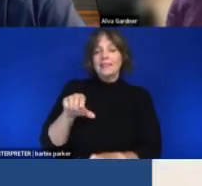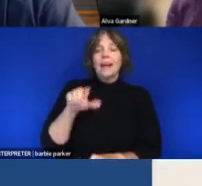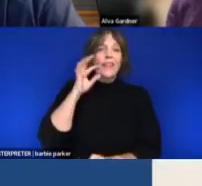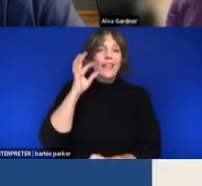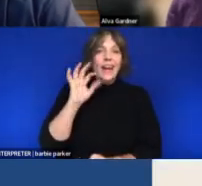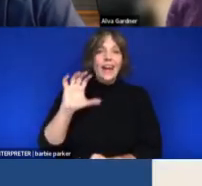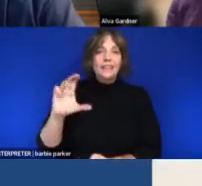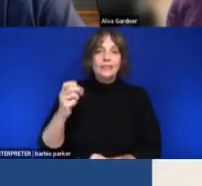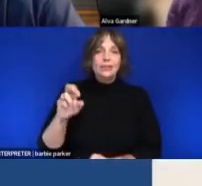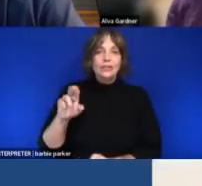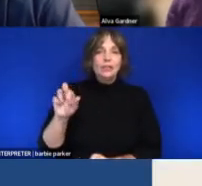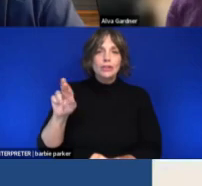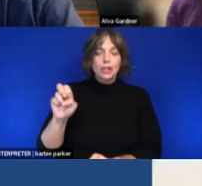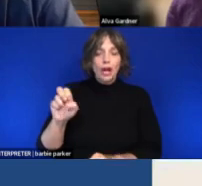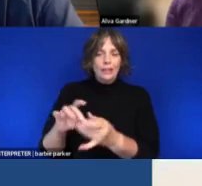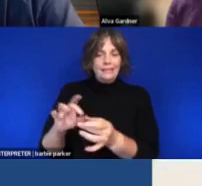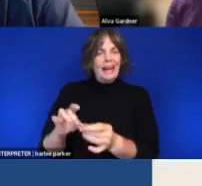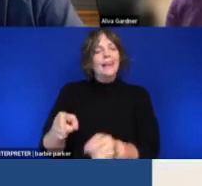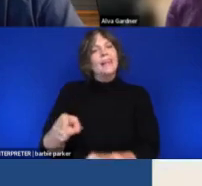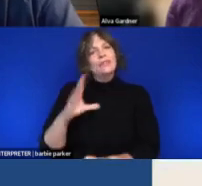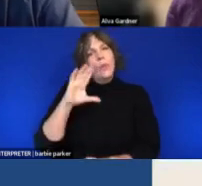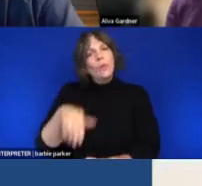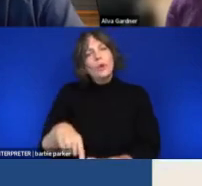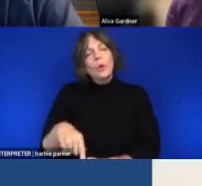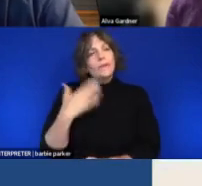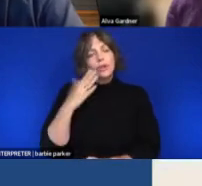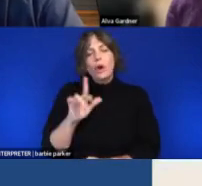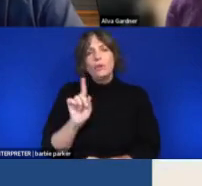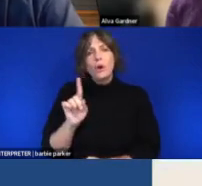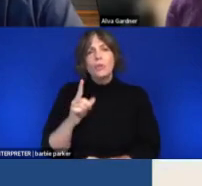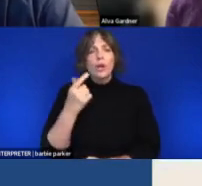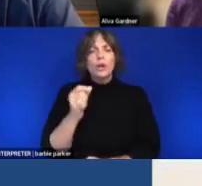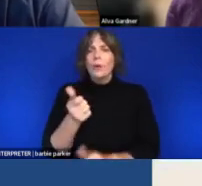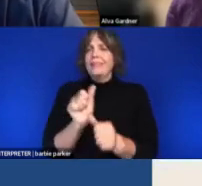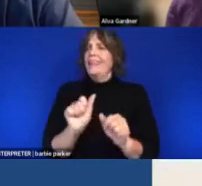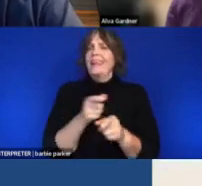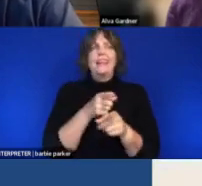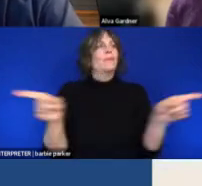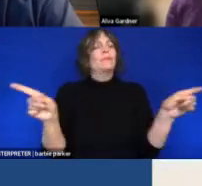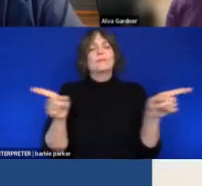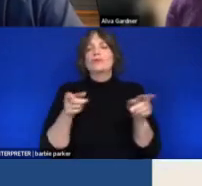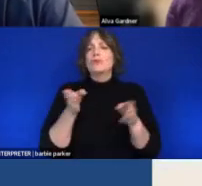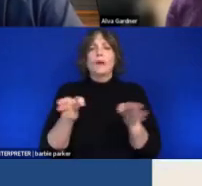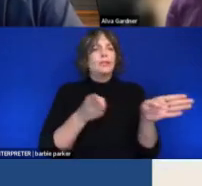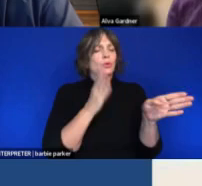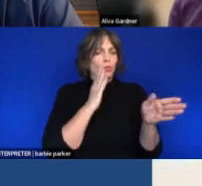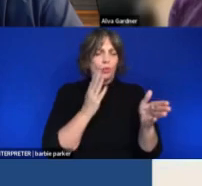do and so we really need a vision that creates the direction that we're going by describing what the destination